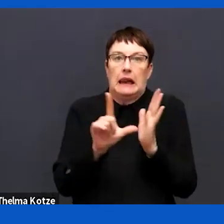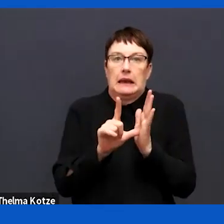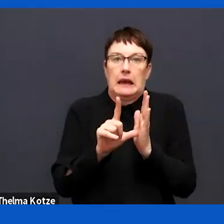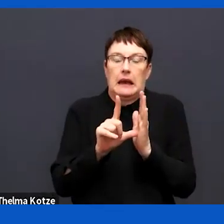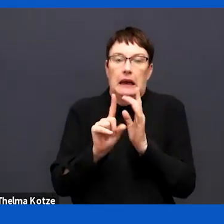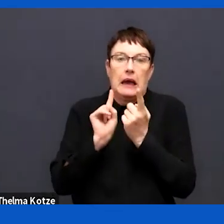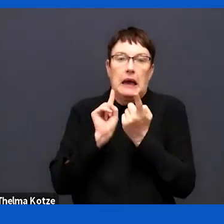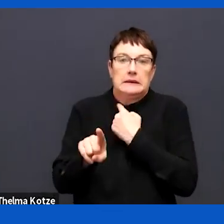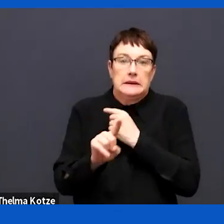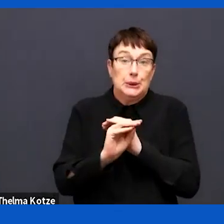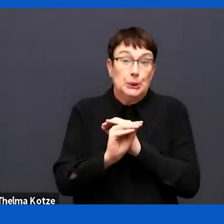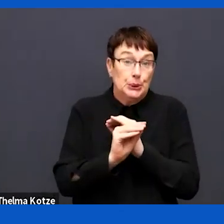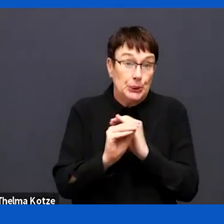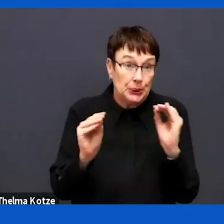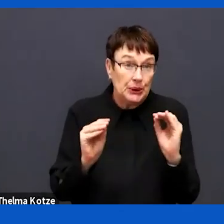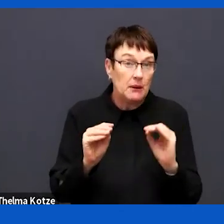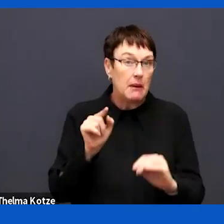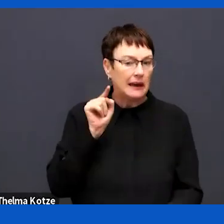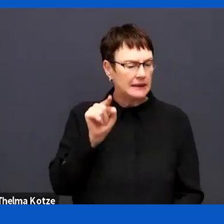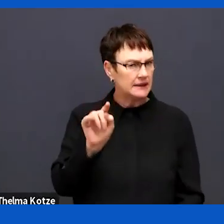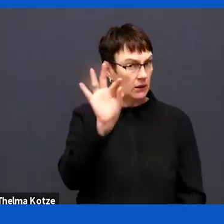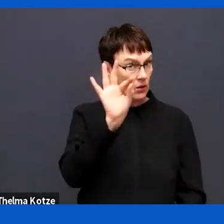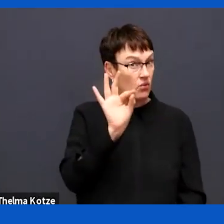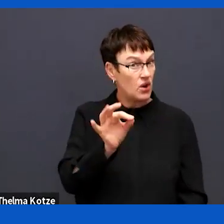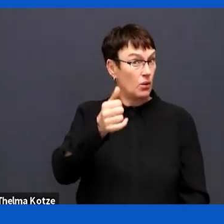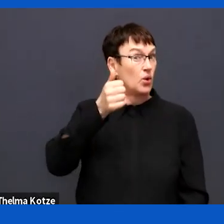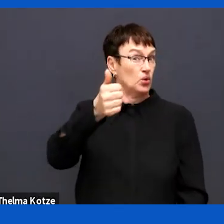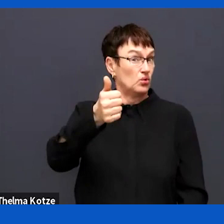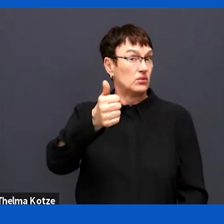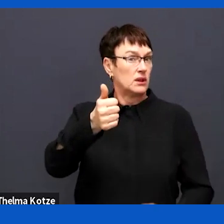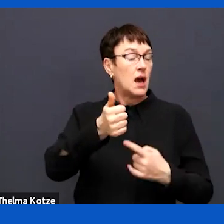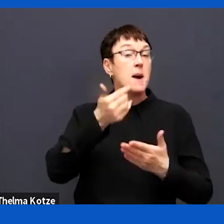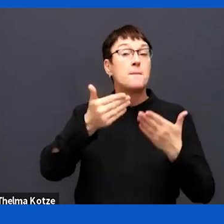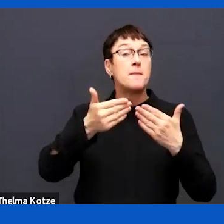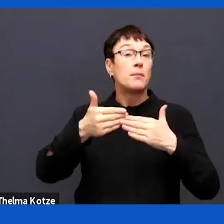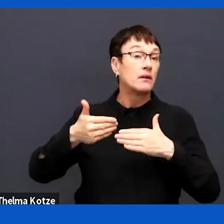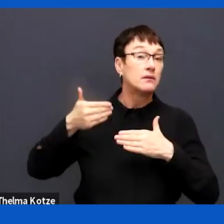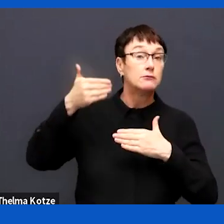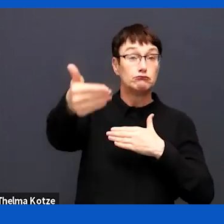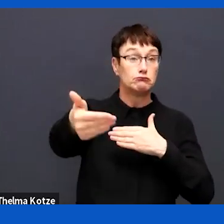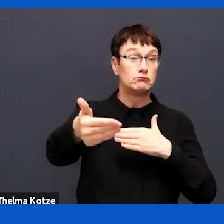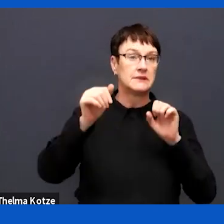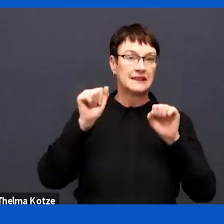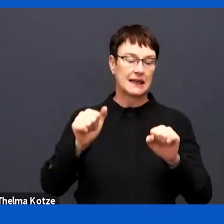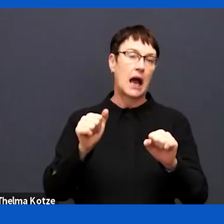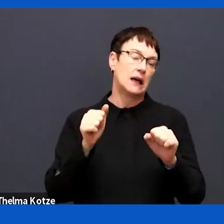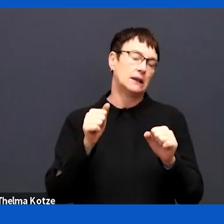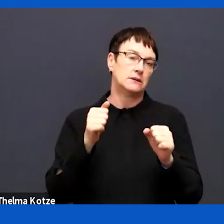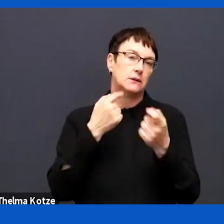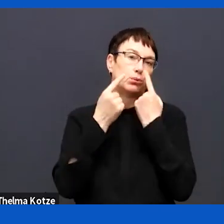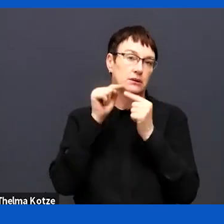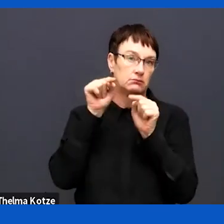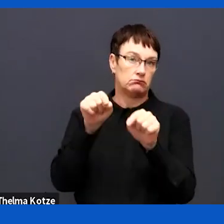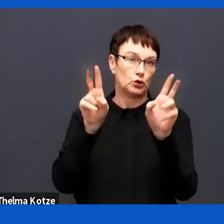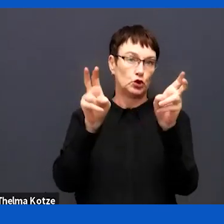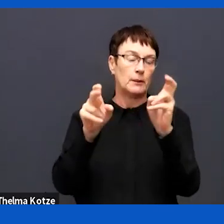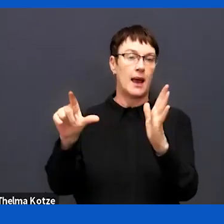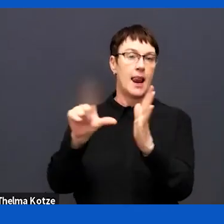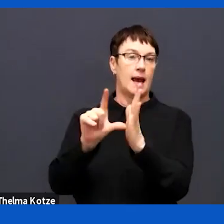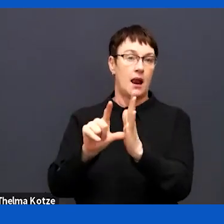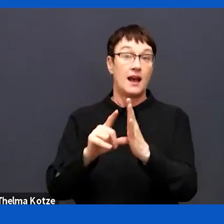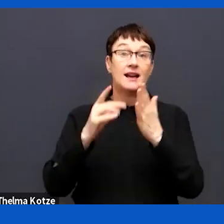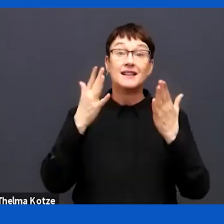a good question. Let's get back to that at a later time. We need to change the panel to the next one.